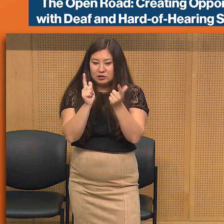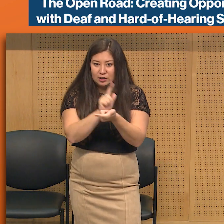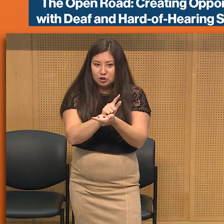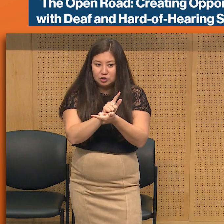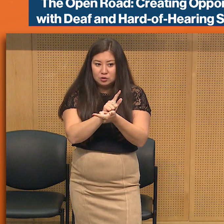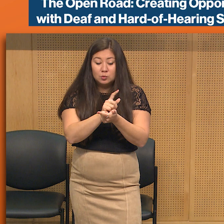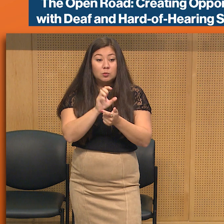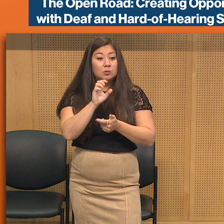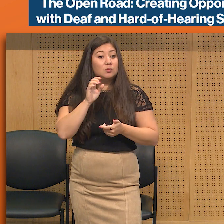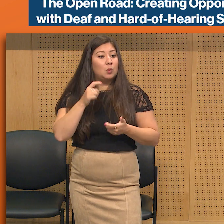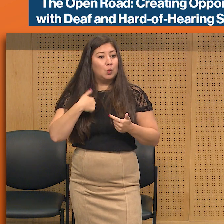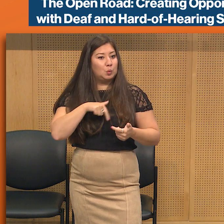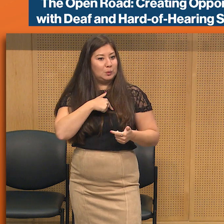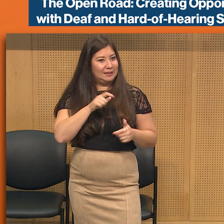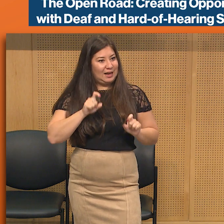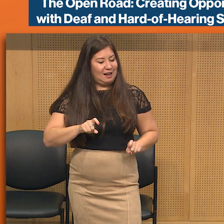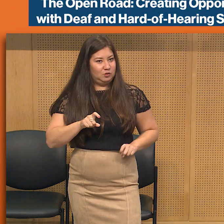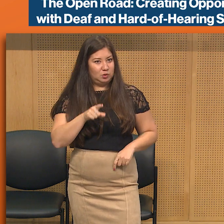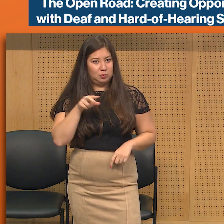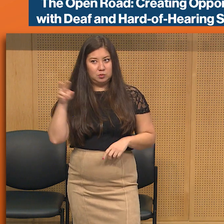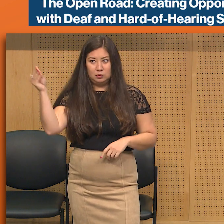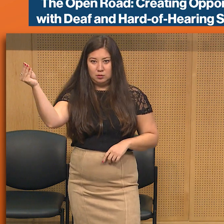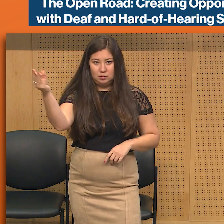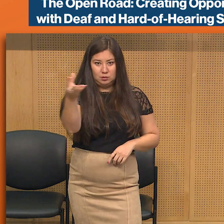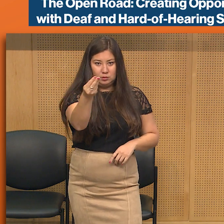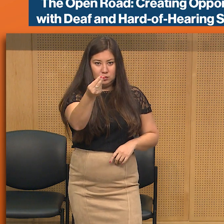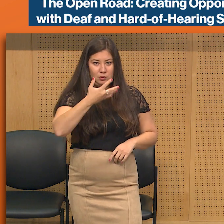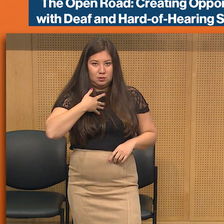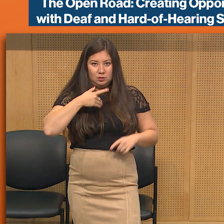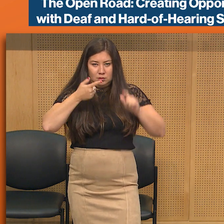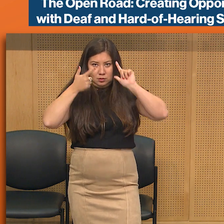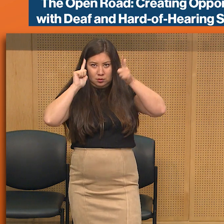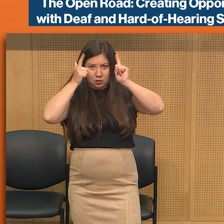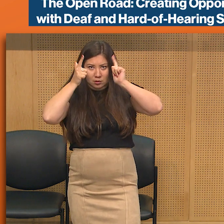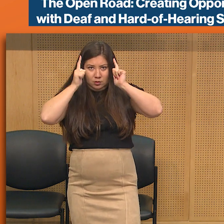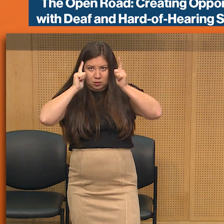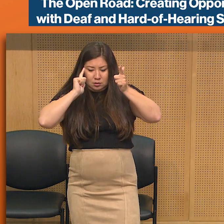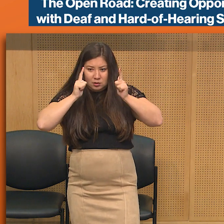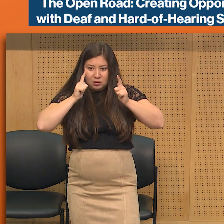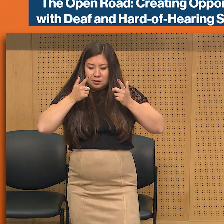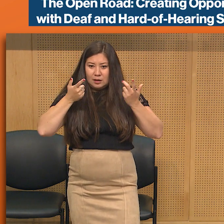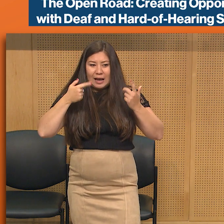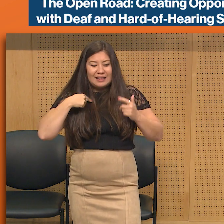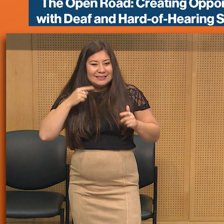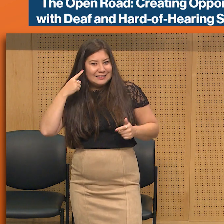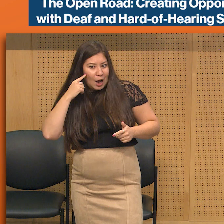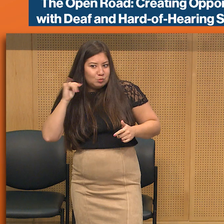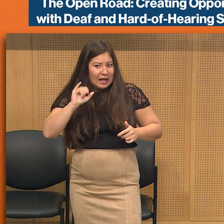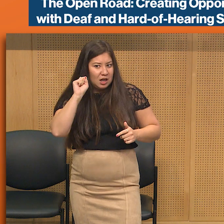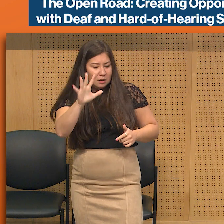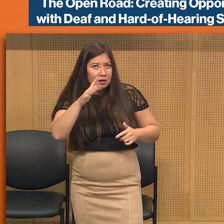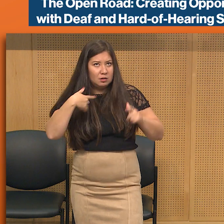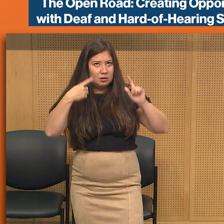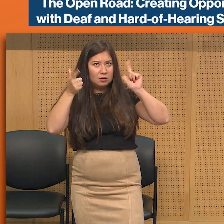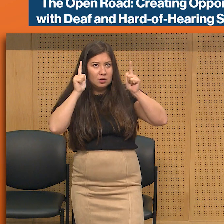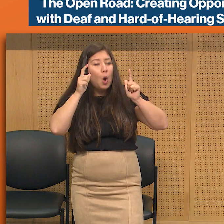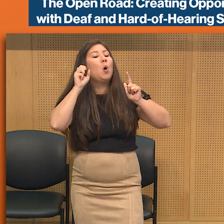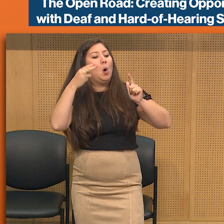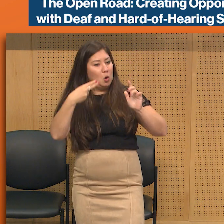back to the person receiving the information, and once the Deaf person receives the information from the interpreter, they also then